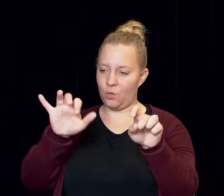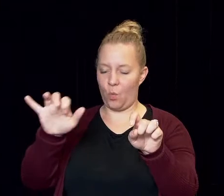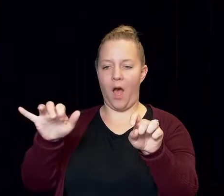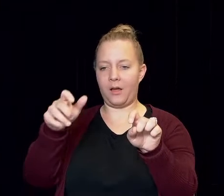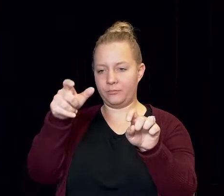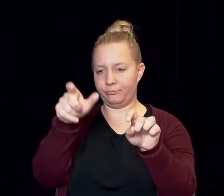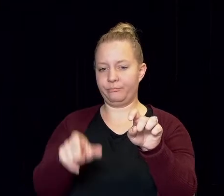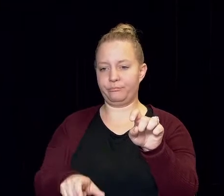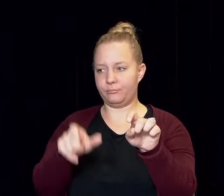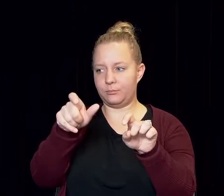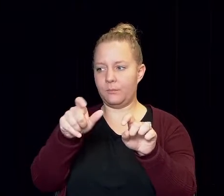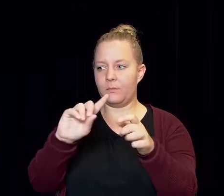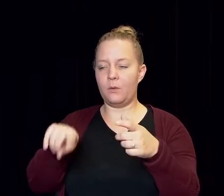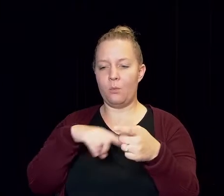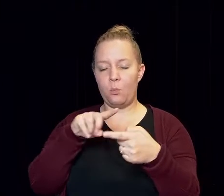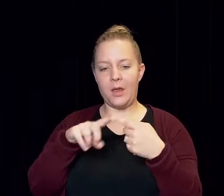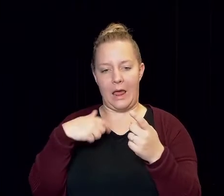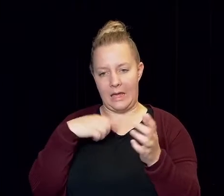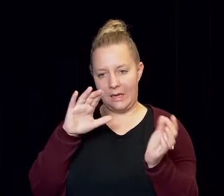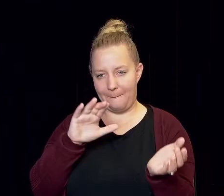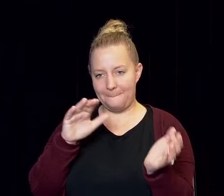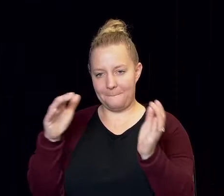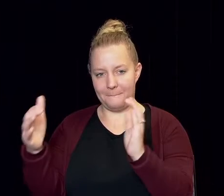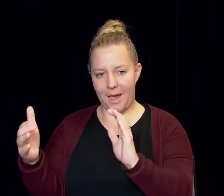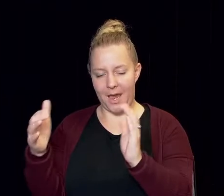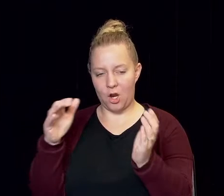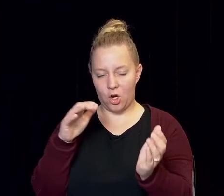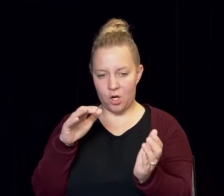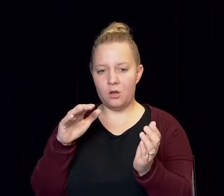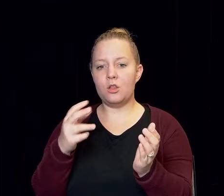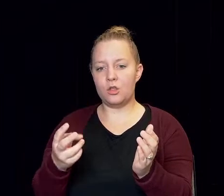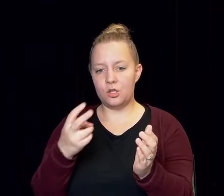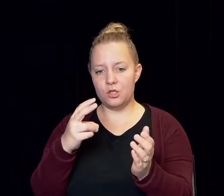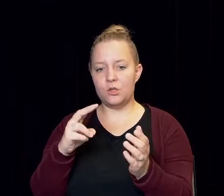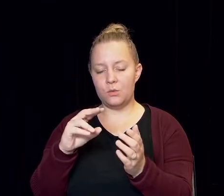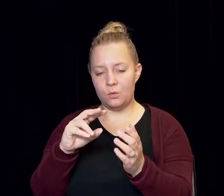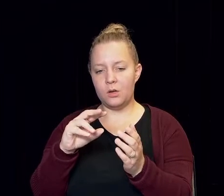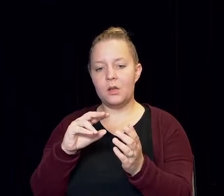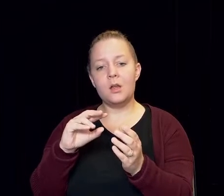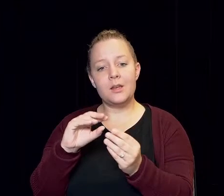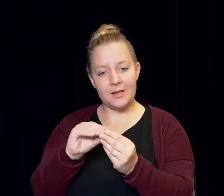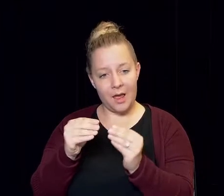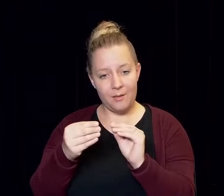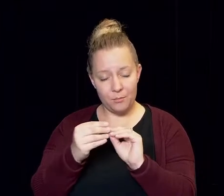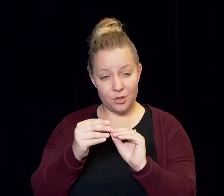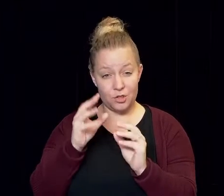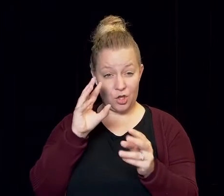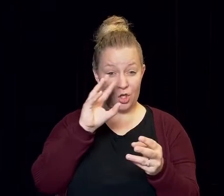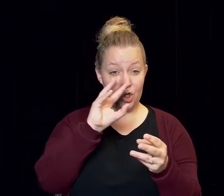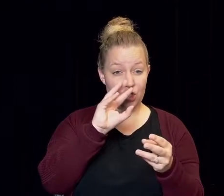So, when I compare these two variables, the total cost notice that that's up in the numerator so